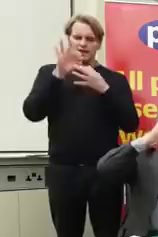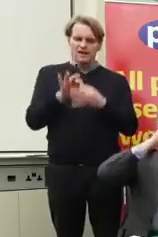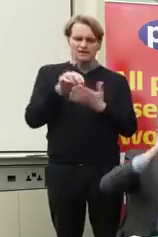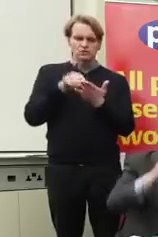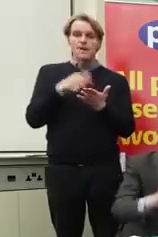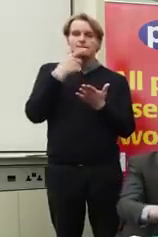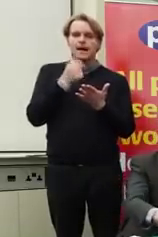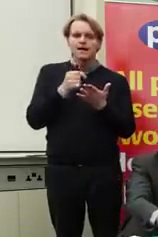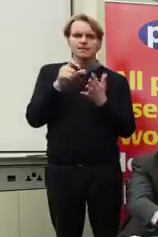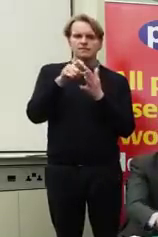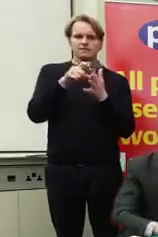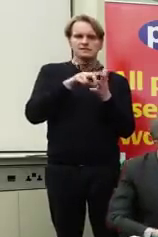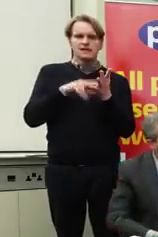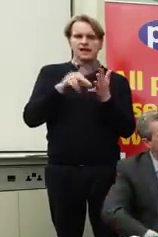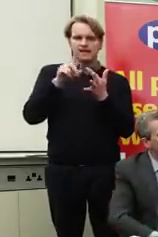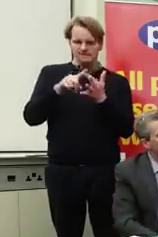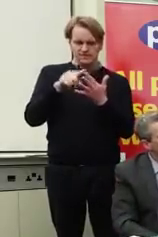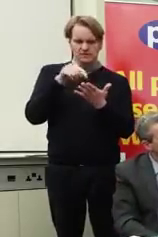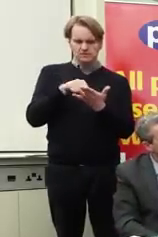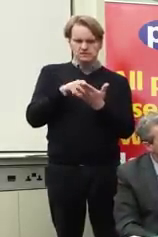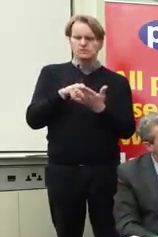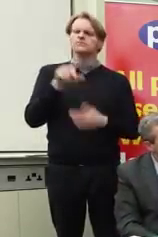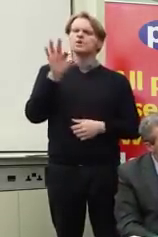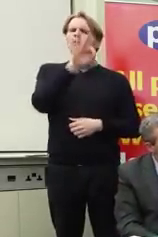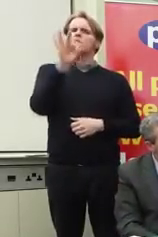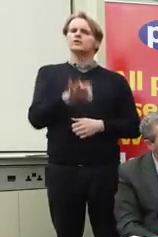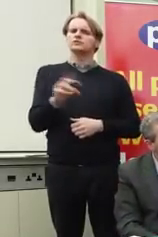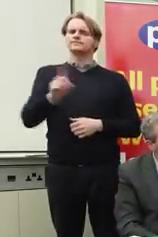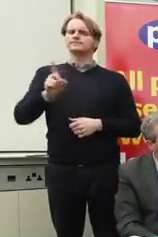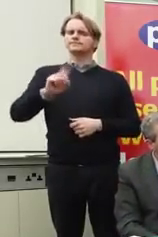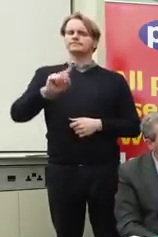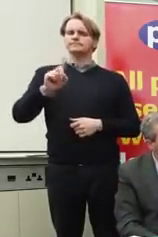Dave he says John what do you think about the Chancellor making jokes in